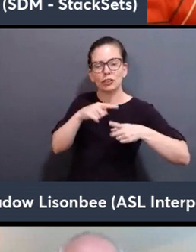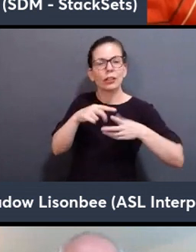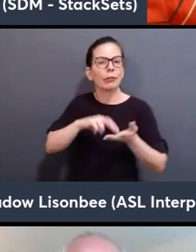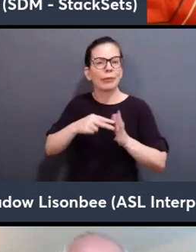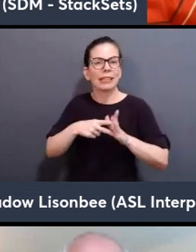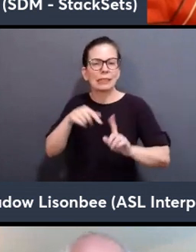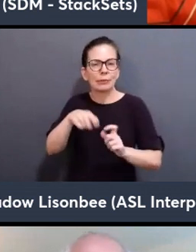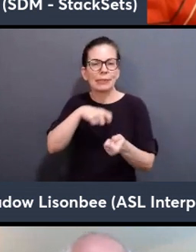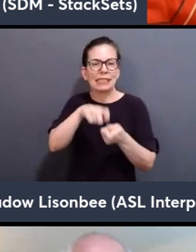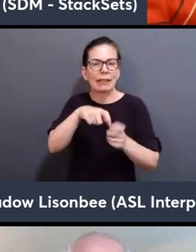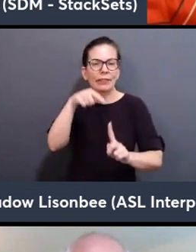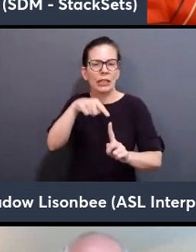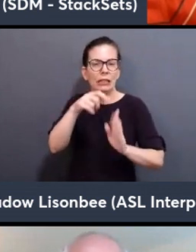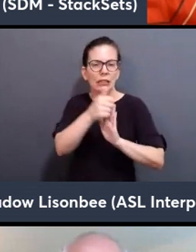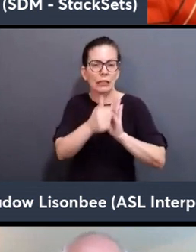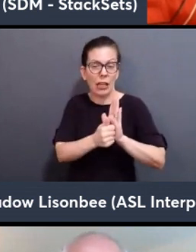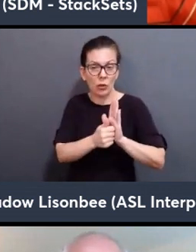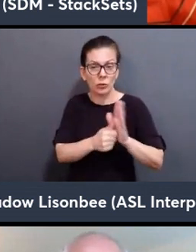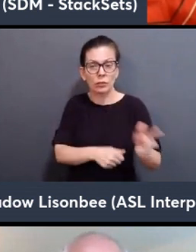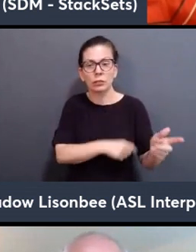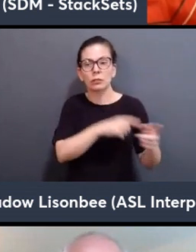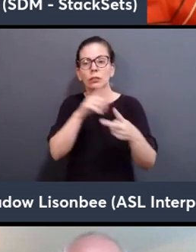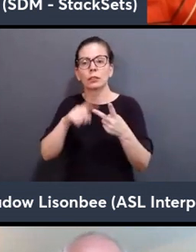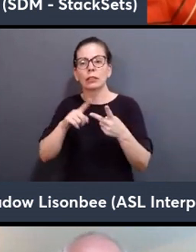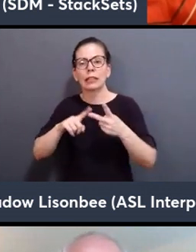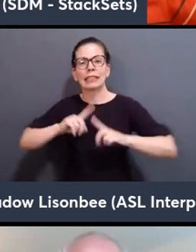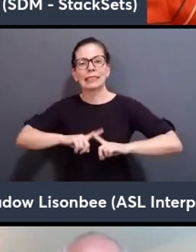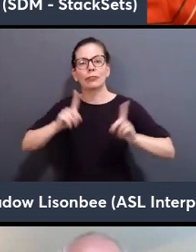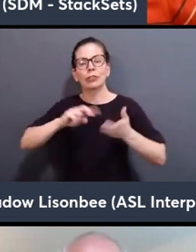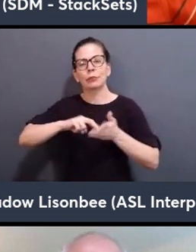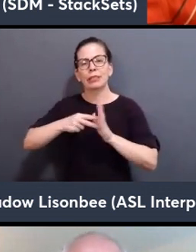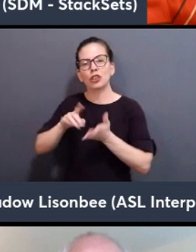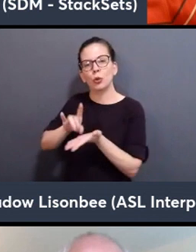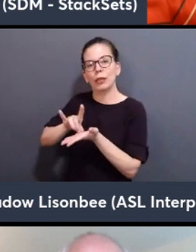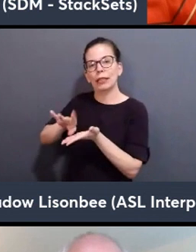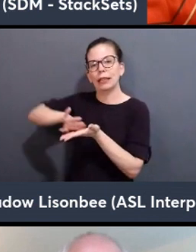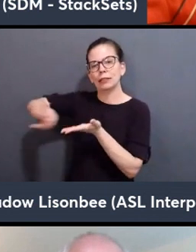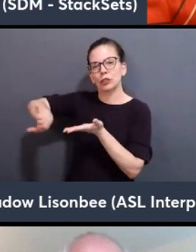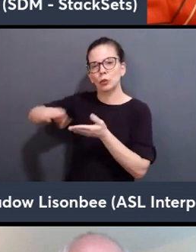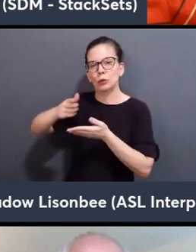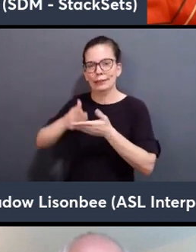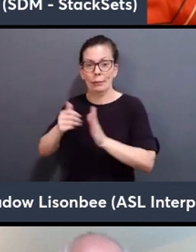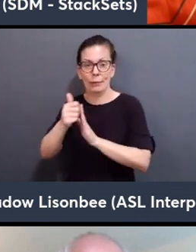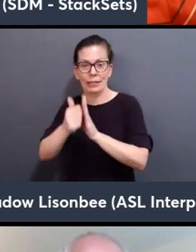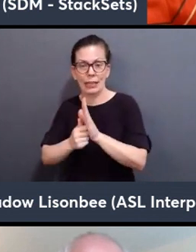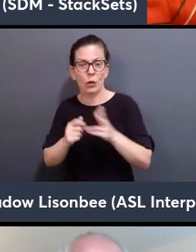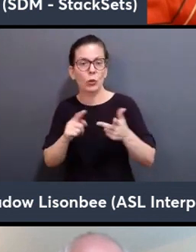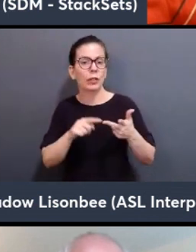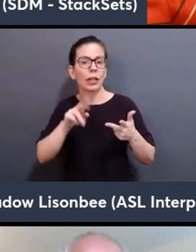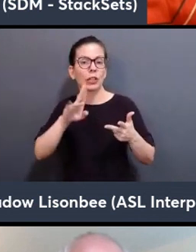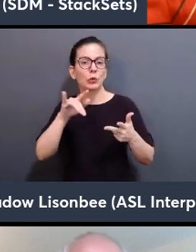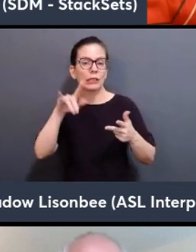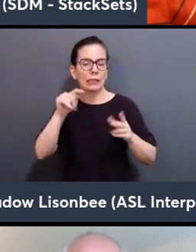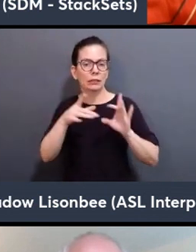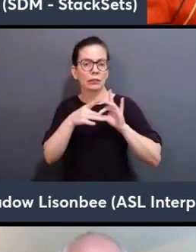difference will exclude some accounts, and the union will allow you to include some accounts